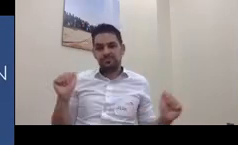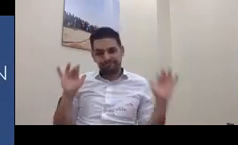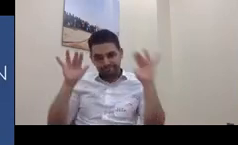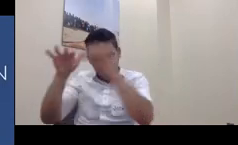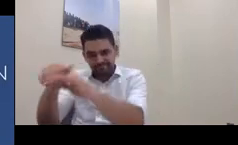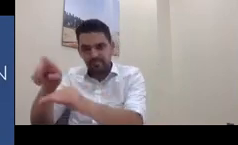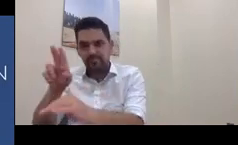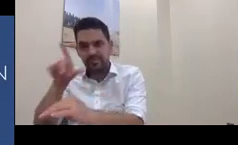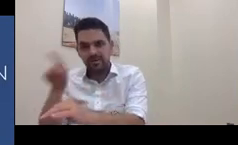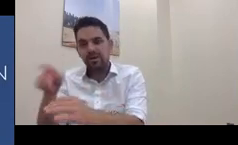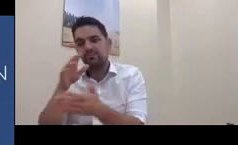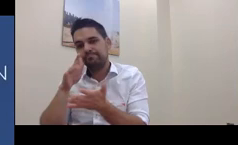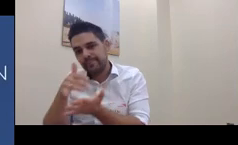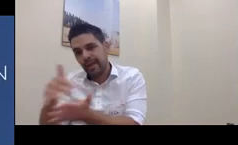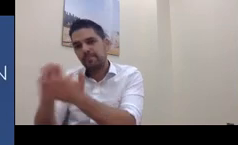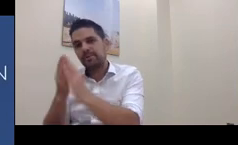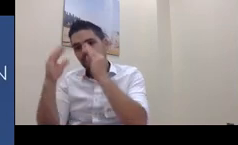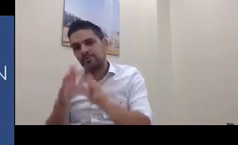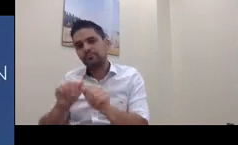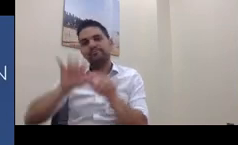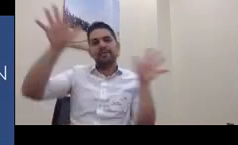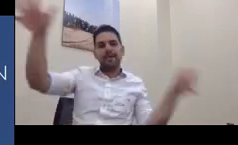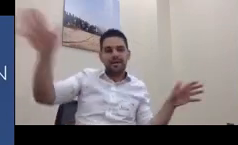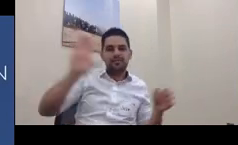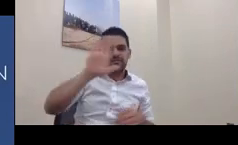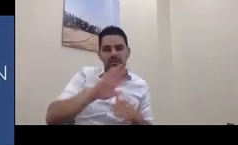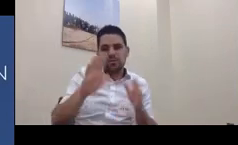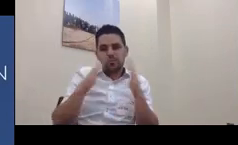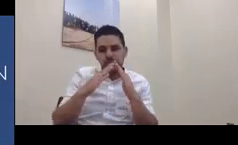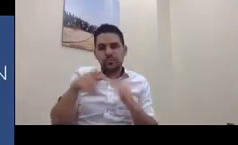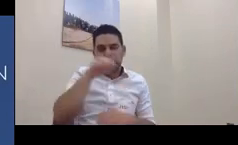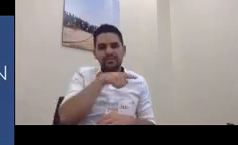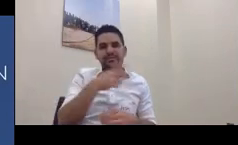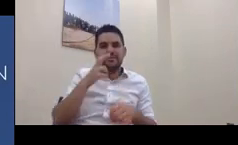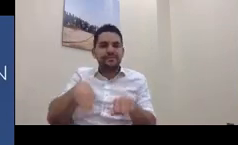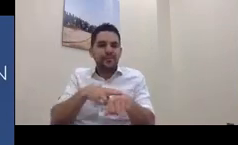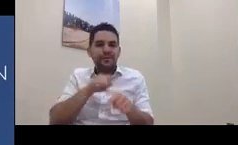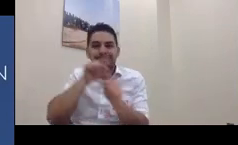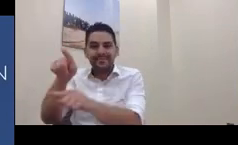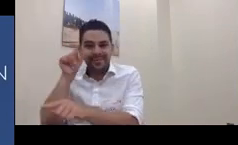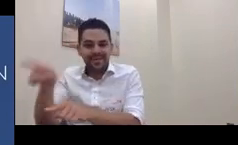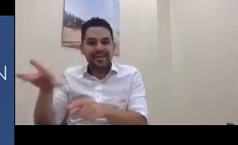Many people in the U.S go to Gallaudet to study and become teachers and then go back to their local communities.